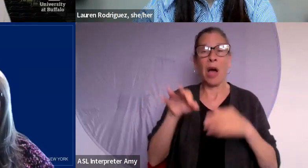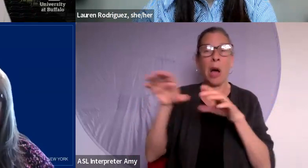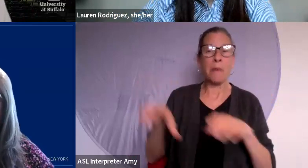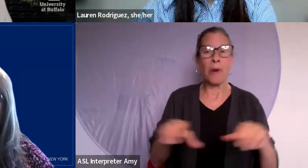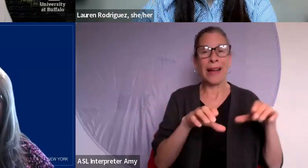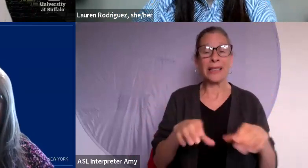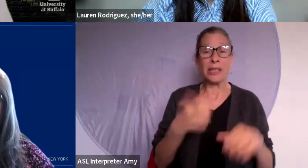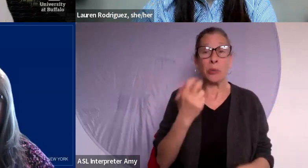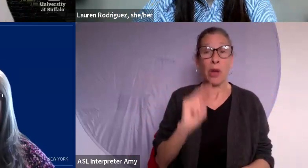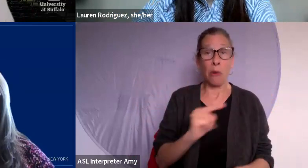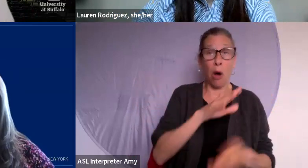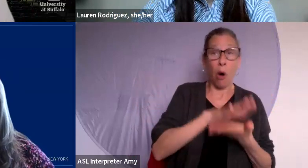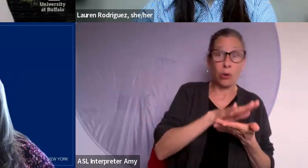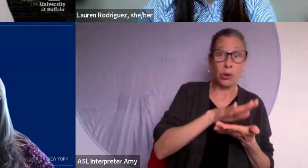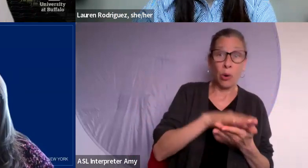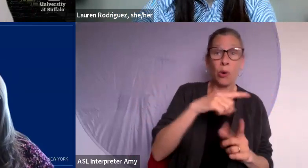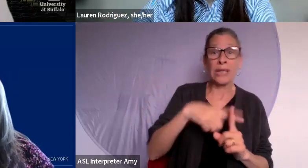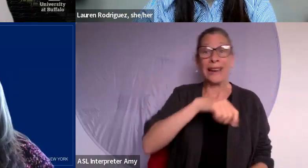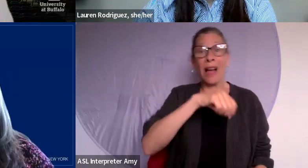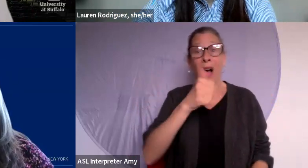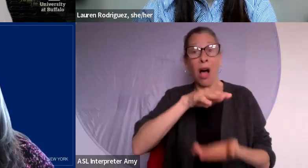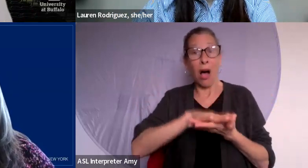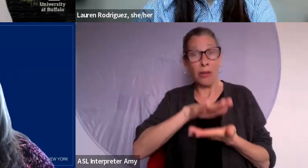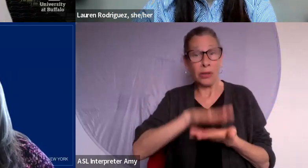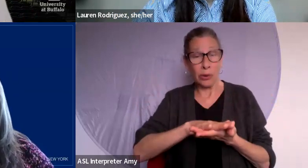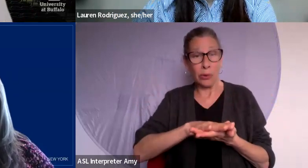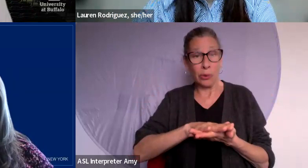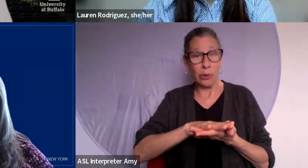institutions, but with others at D2L, who is the vendor for our